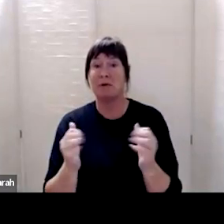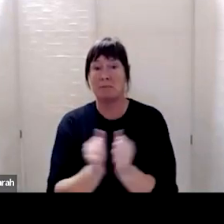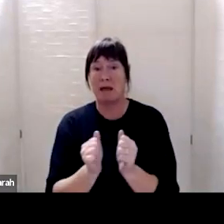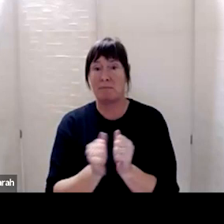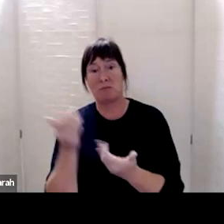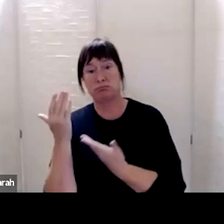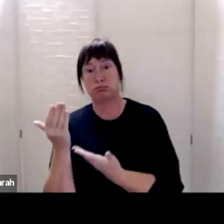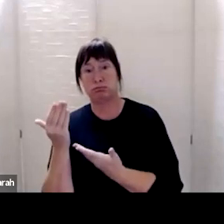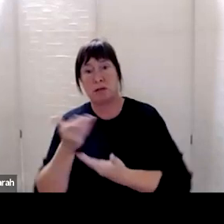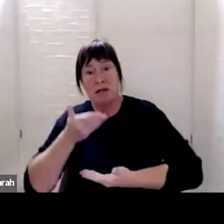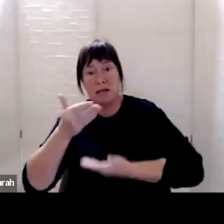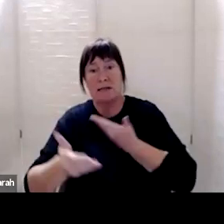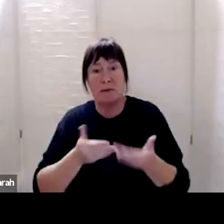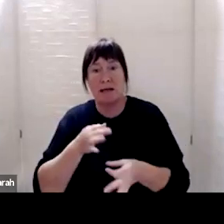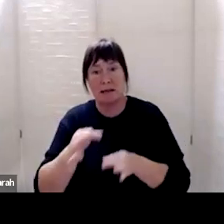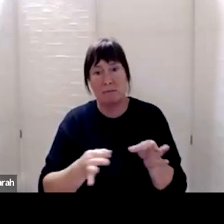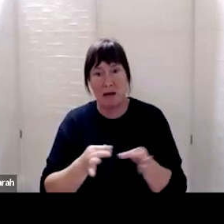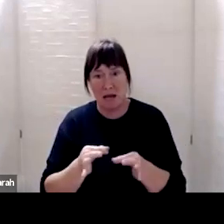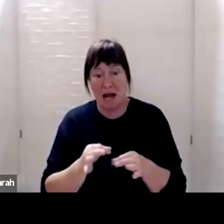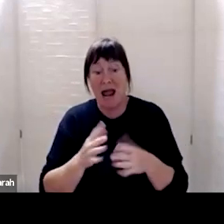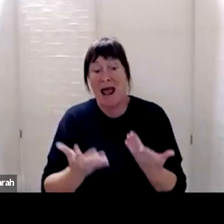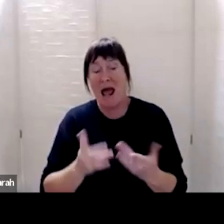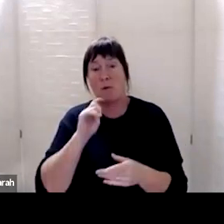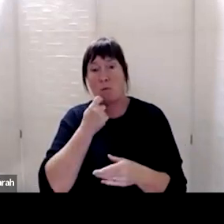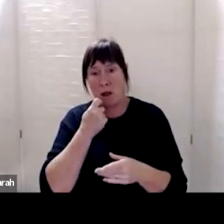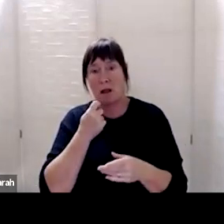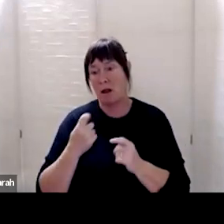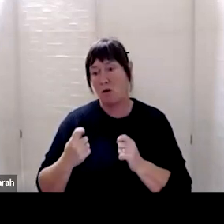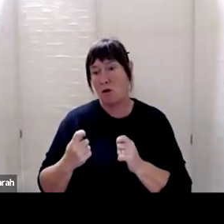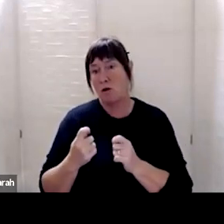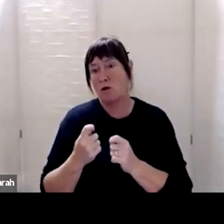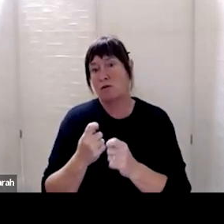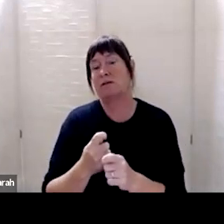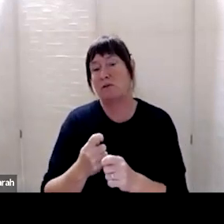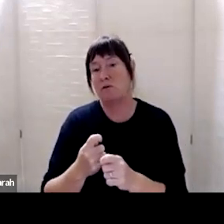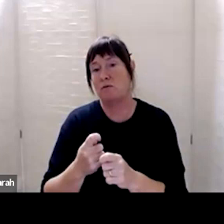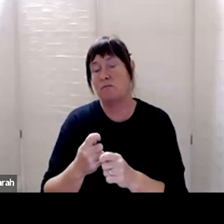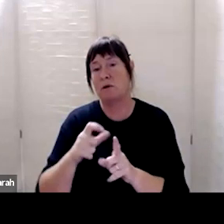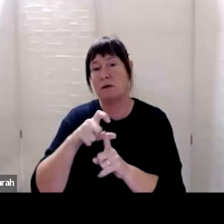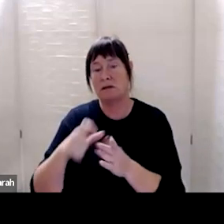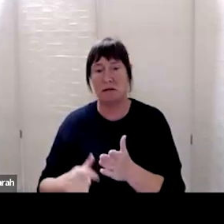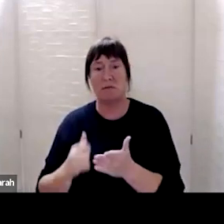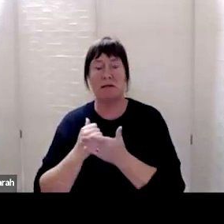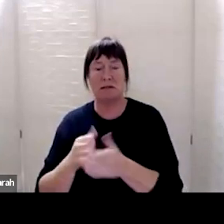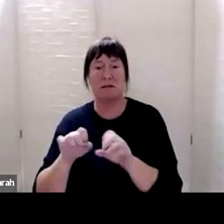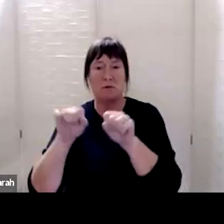outlining our plan for how we will continue to transform the disability support system using an EGL approach.